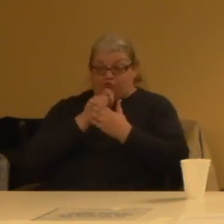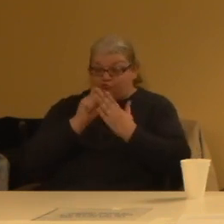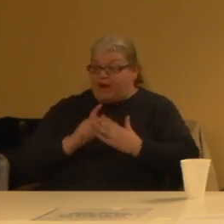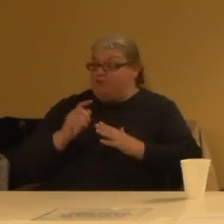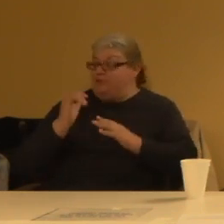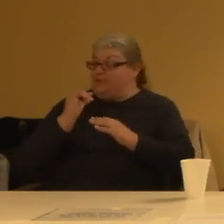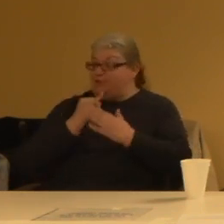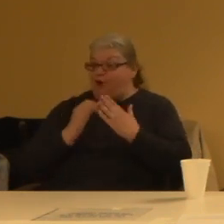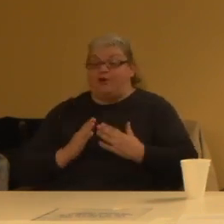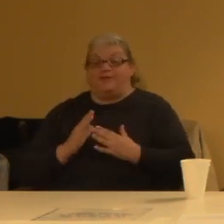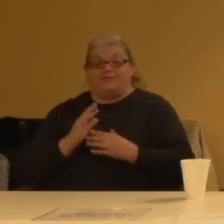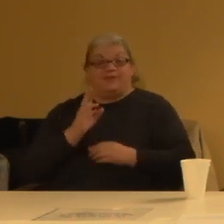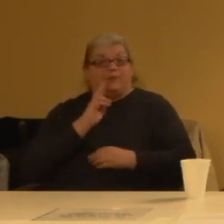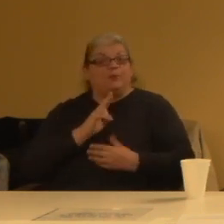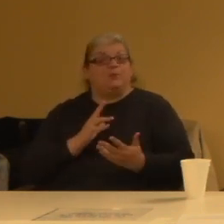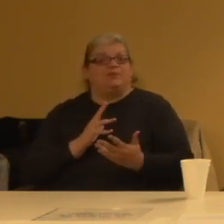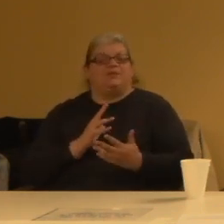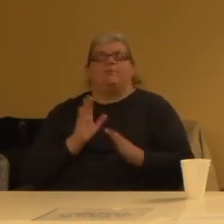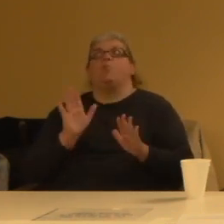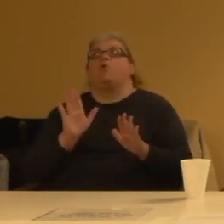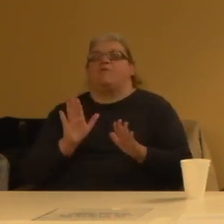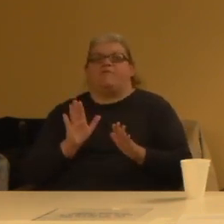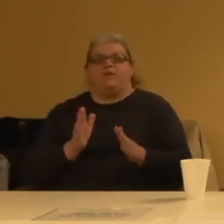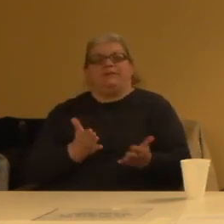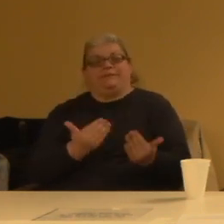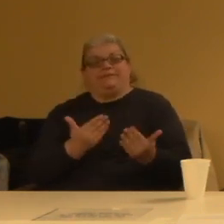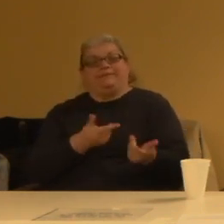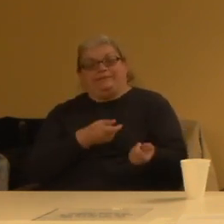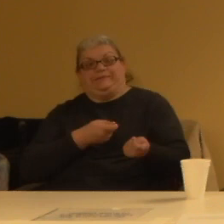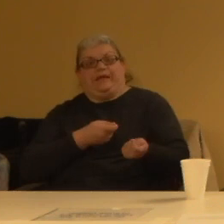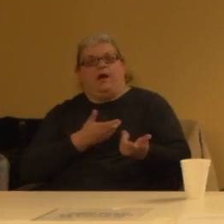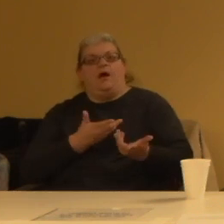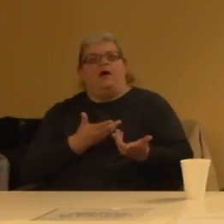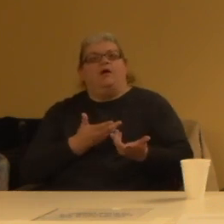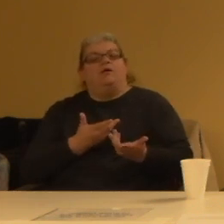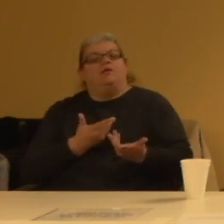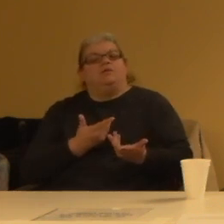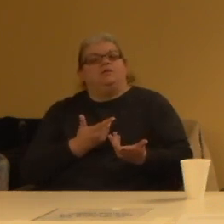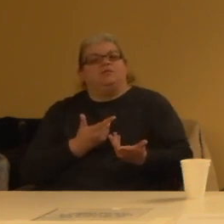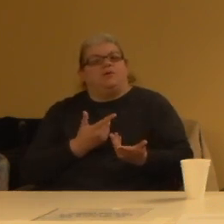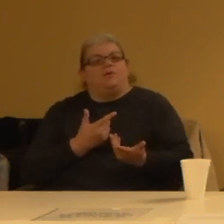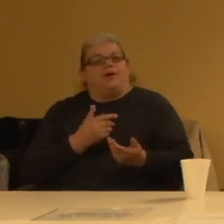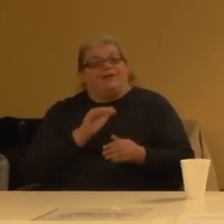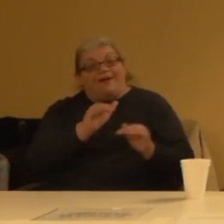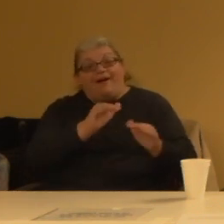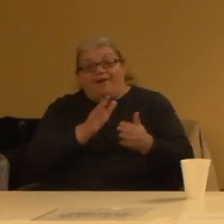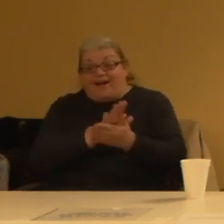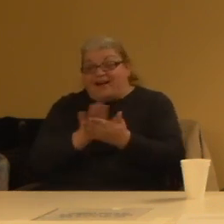And whenever I talk to people coming outta these programs, I try to tell them like, "It's a really nice city, you can get your work done.